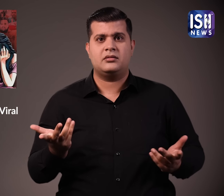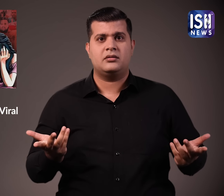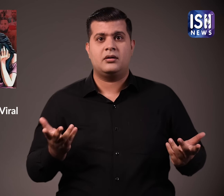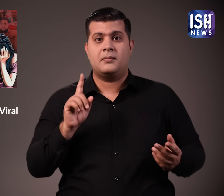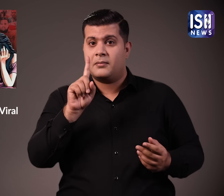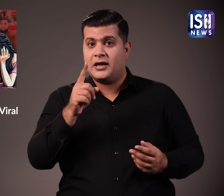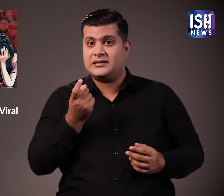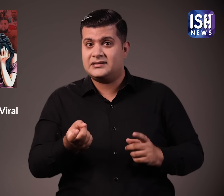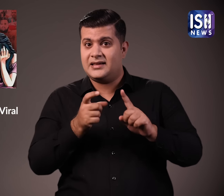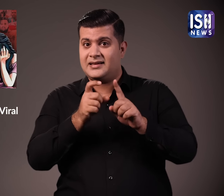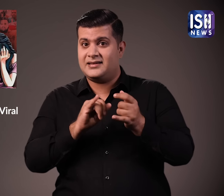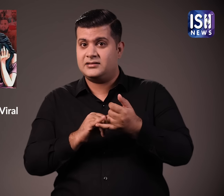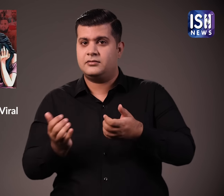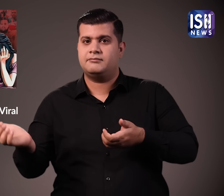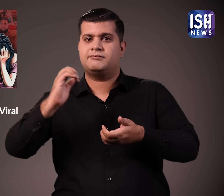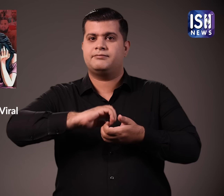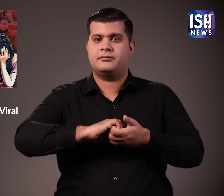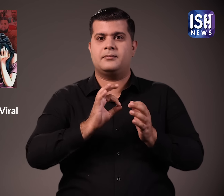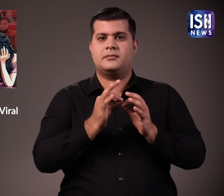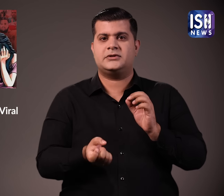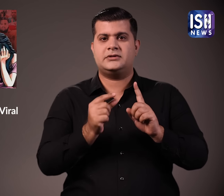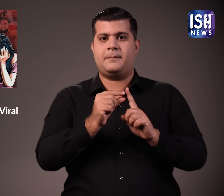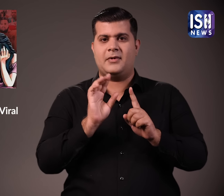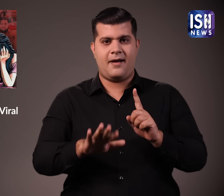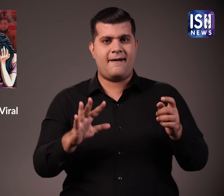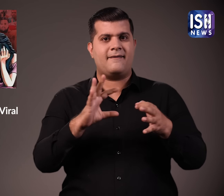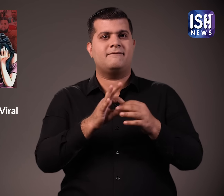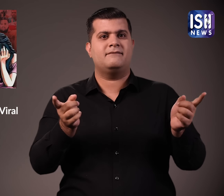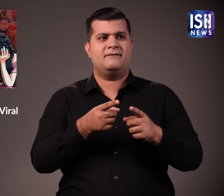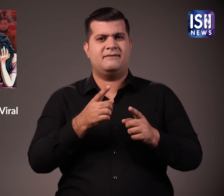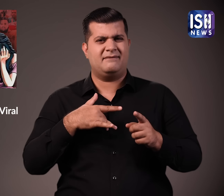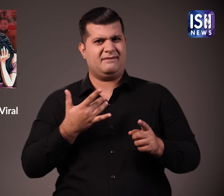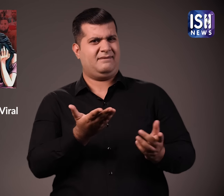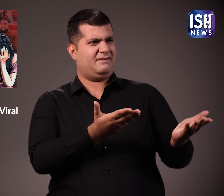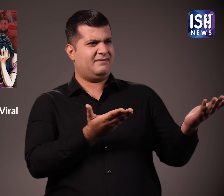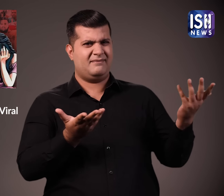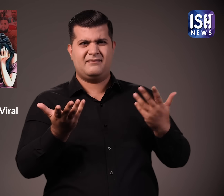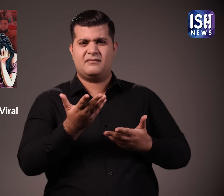JD (S) have joined hands with BJP for the ongoing Lok Sabha elections.